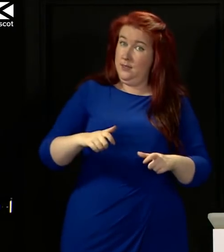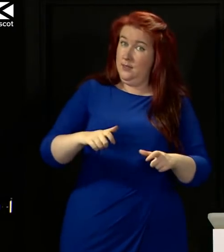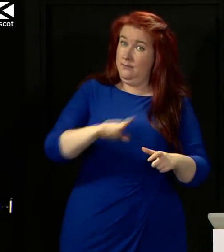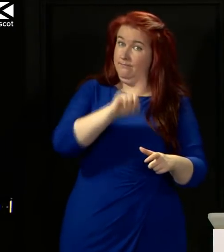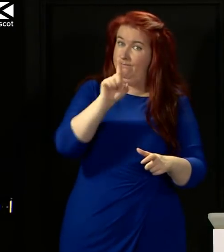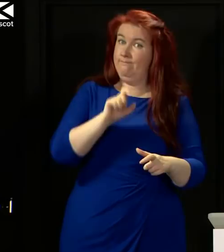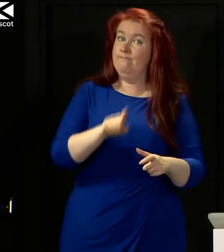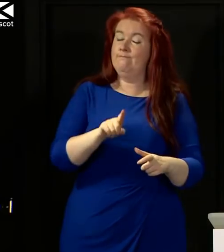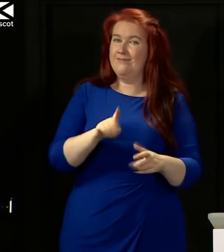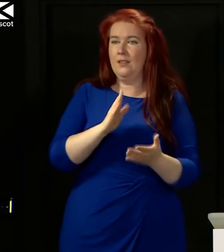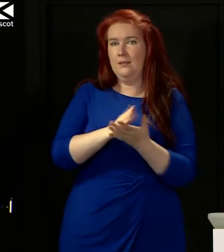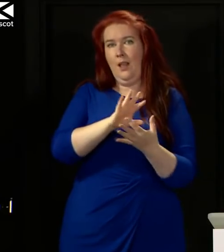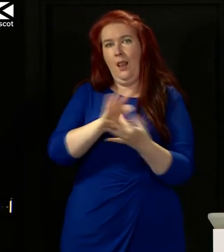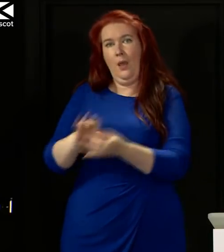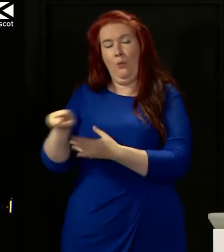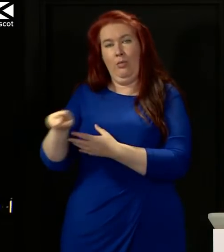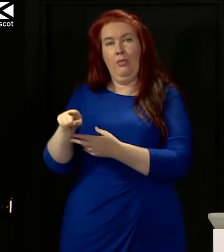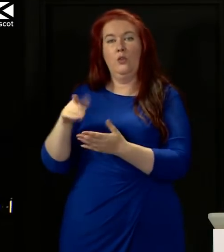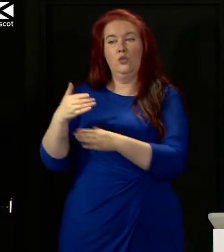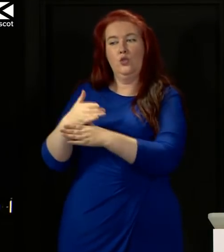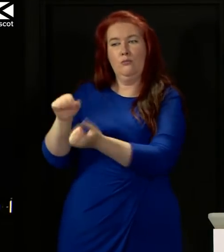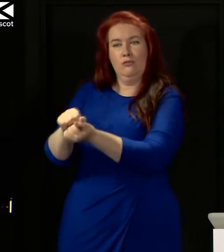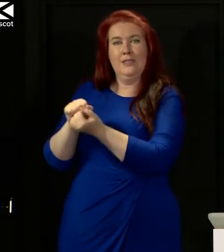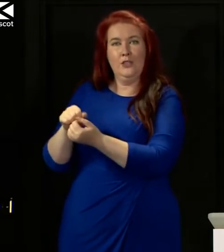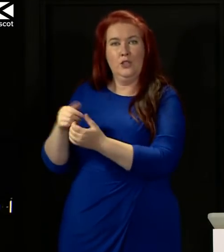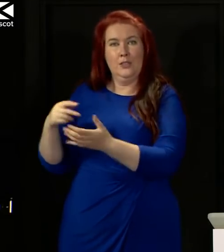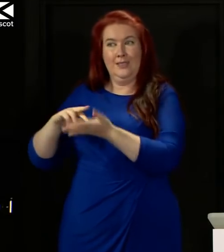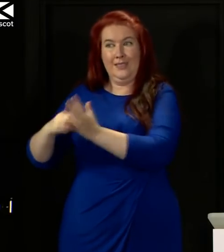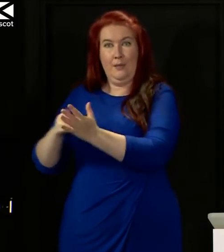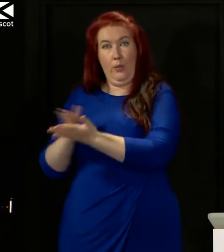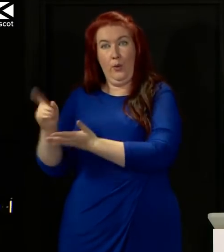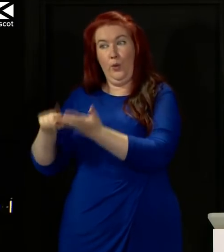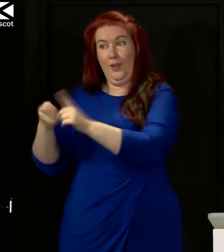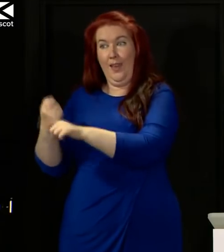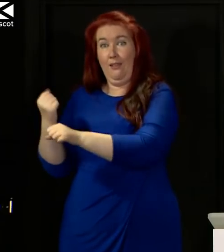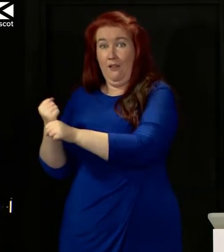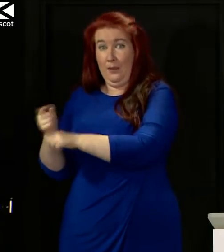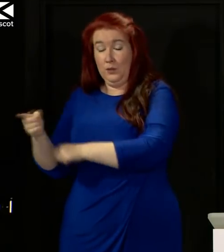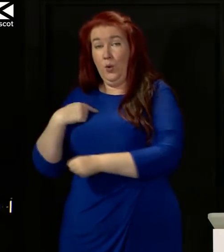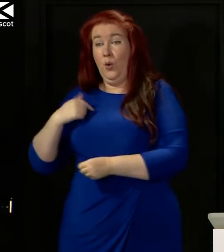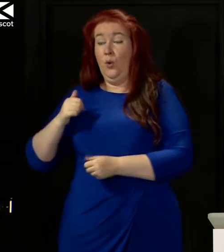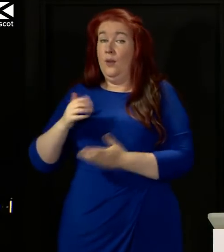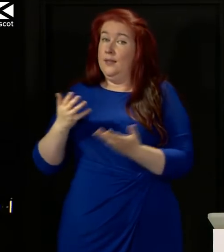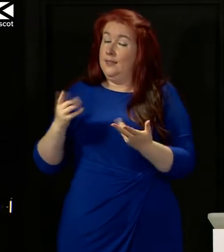on the furlough scheme and the job retention initiative. So if that is withdrawn before